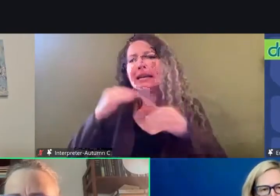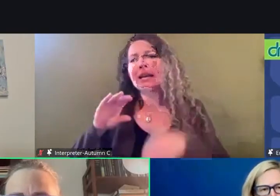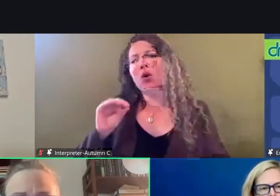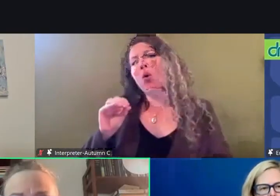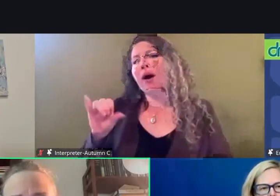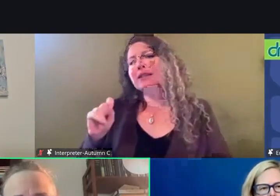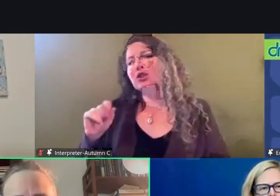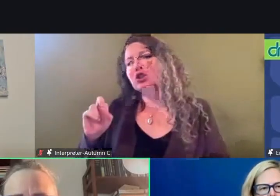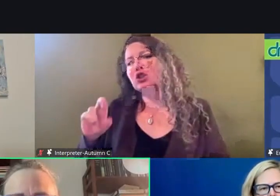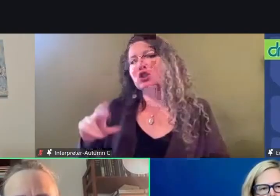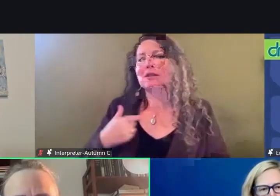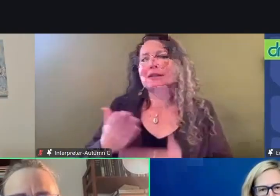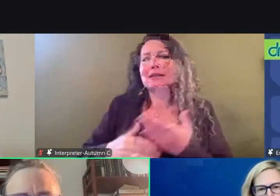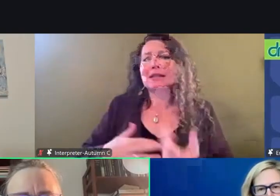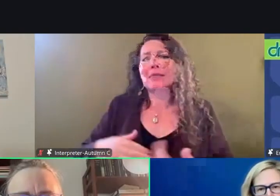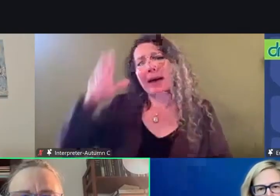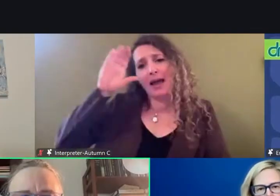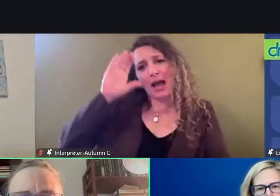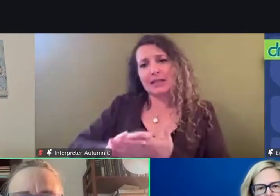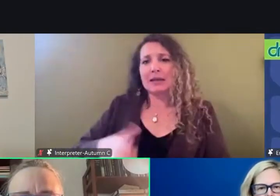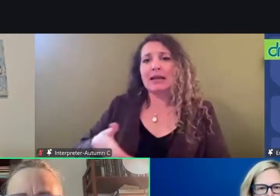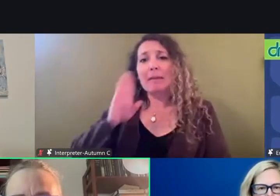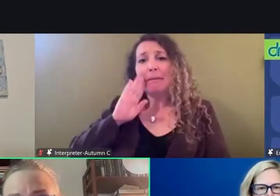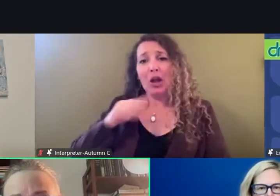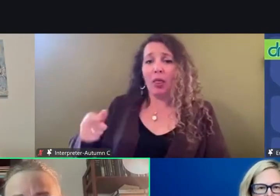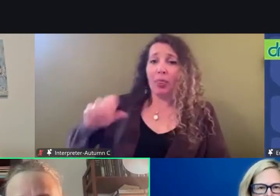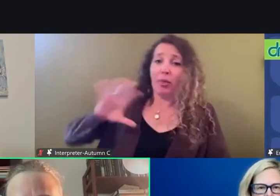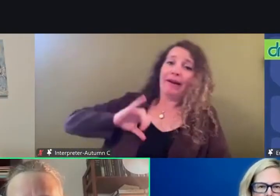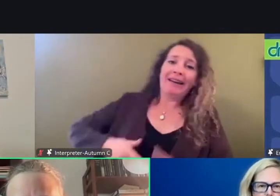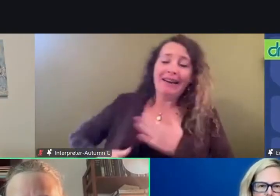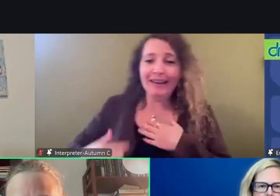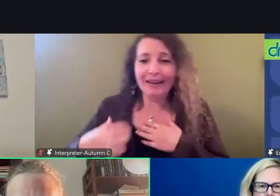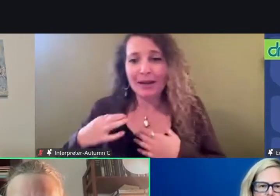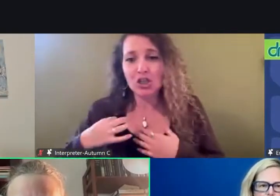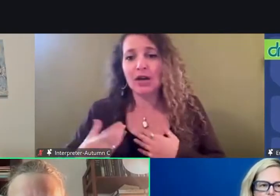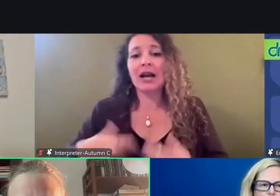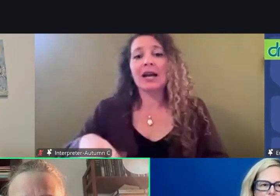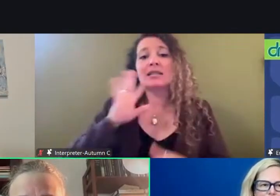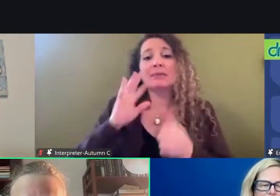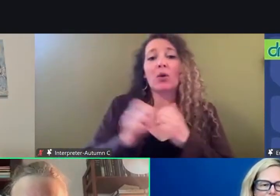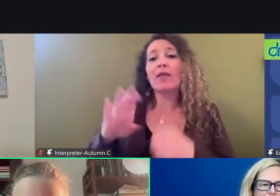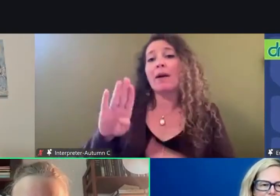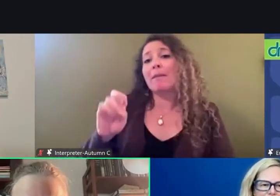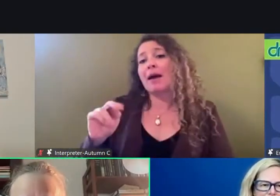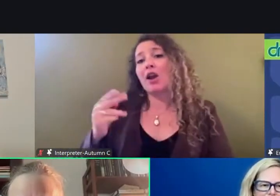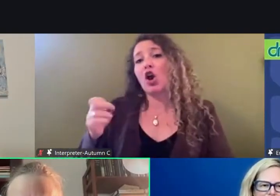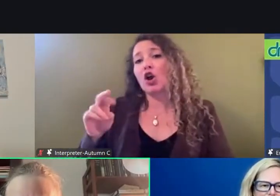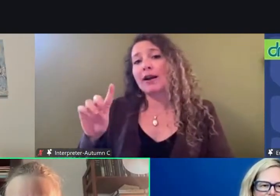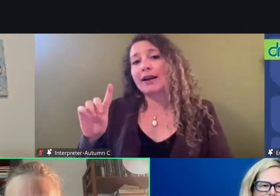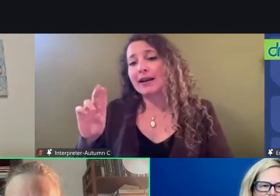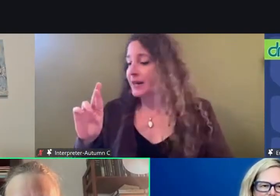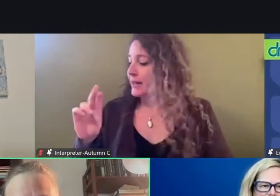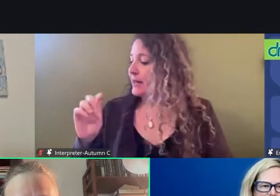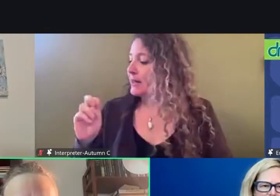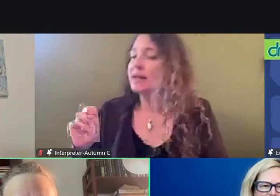some my husband's beer on my shirt. I got to speak to Ben Cardin because I went because I